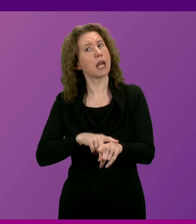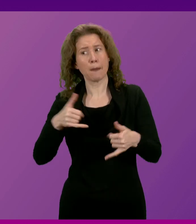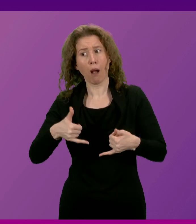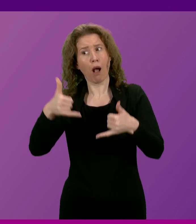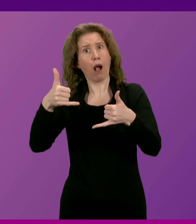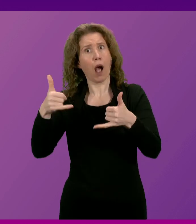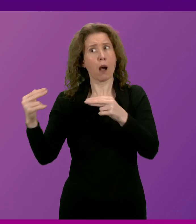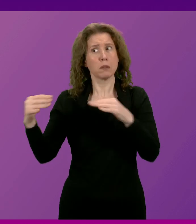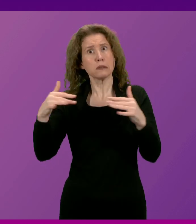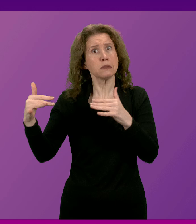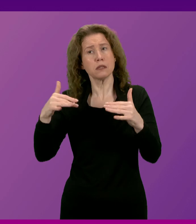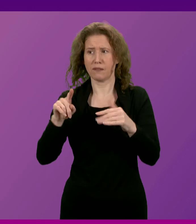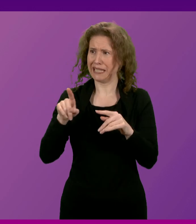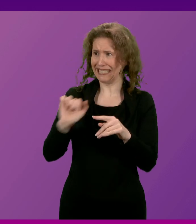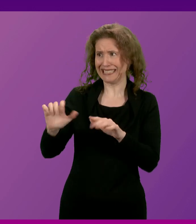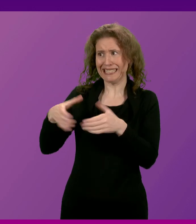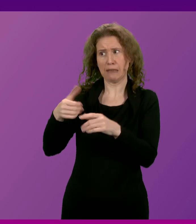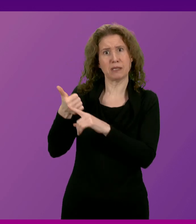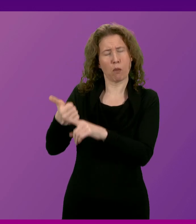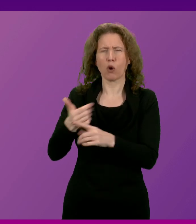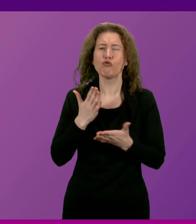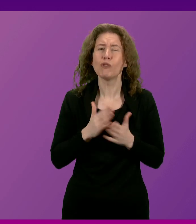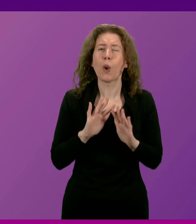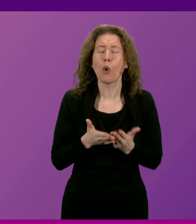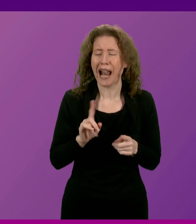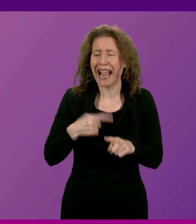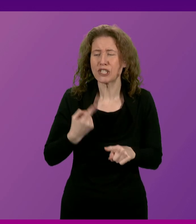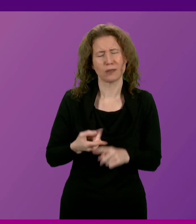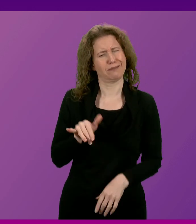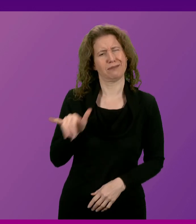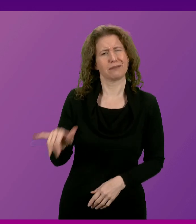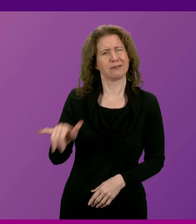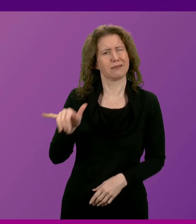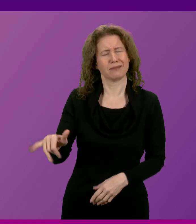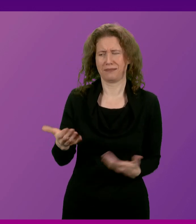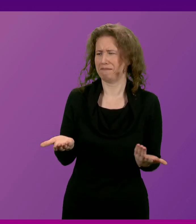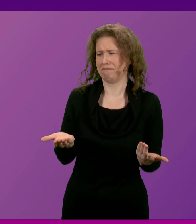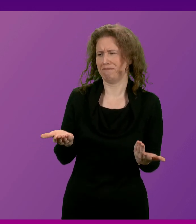that he supports. In the real world, his excuses lack any credibility.